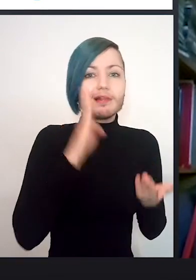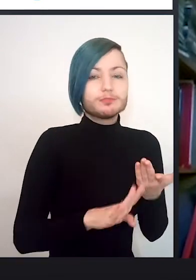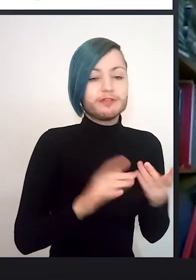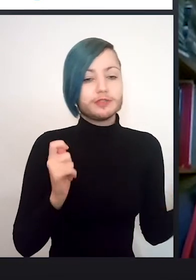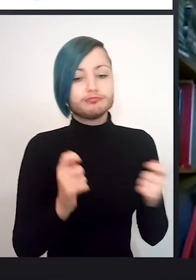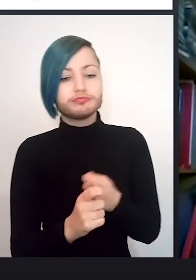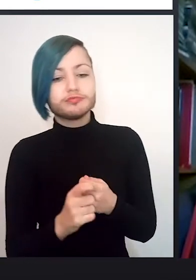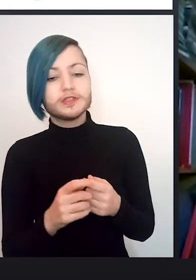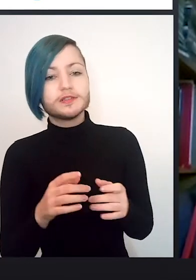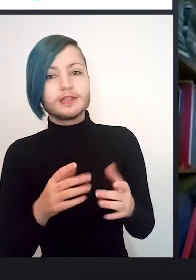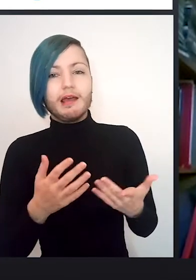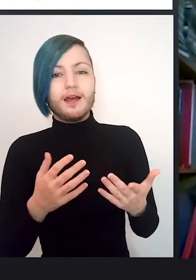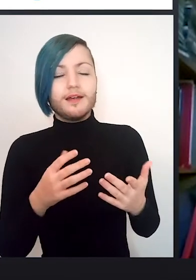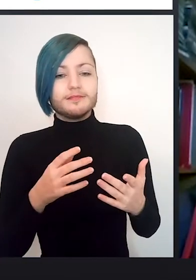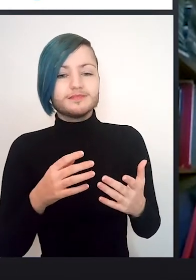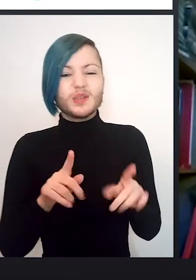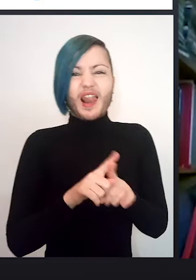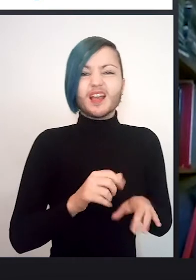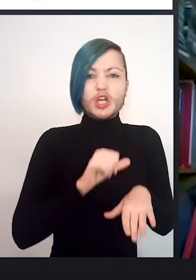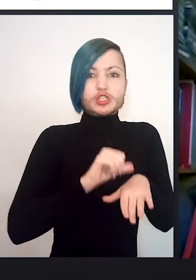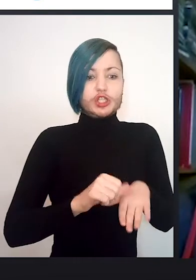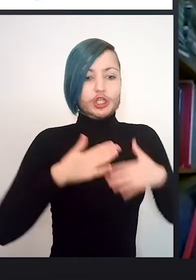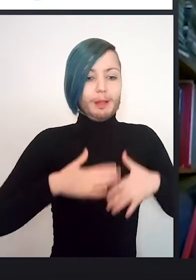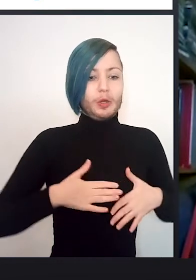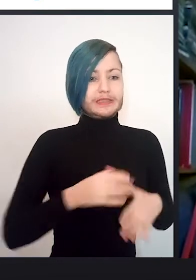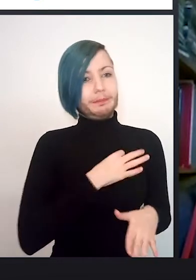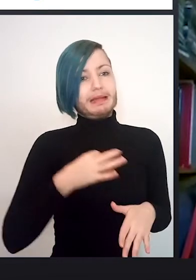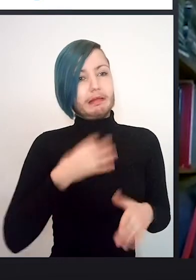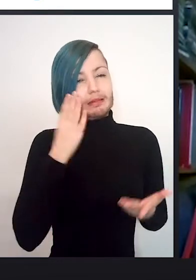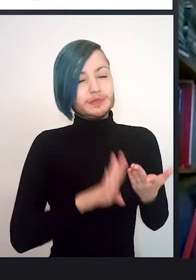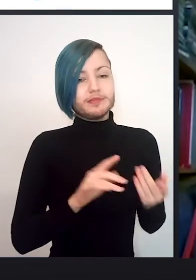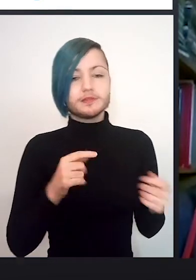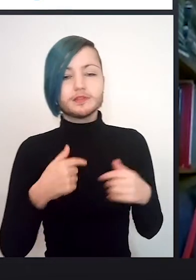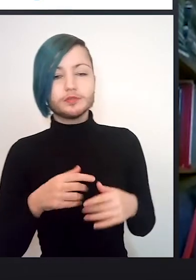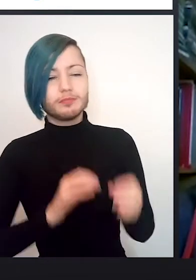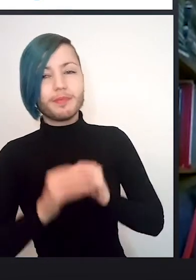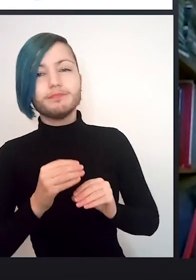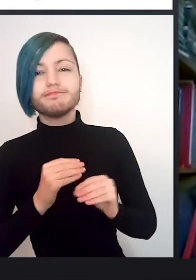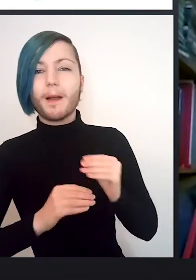from the idea of having this surgical body to your body and that healing process and that ownership,